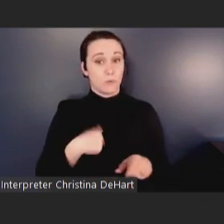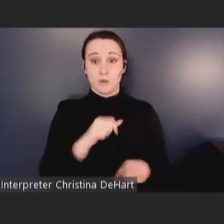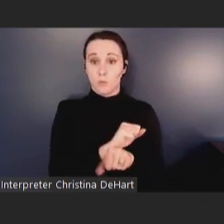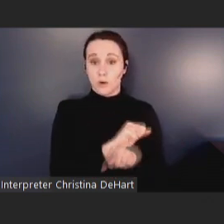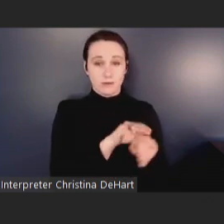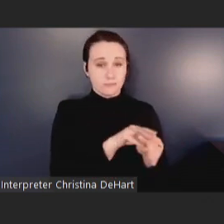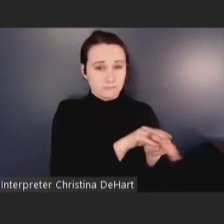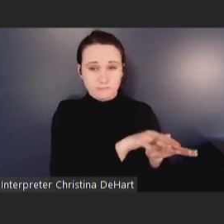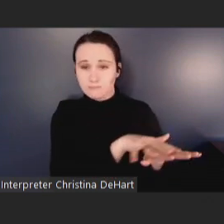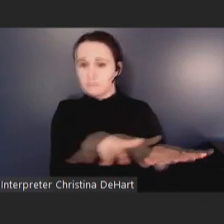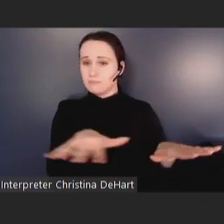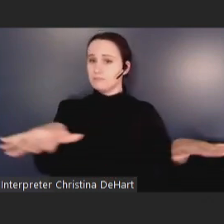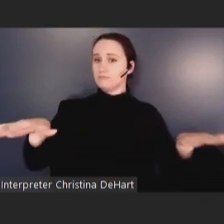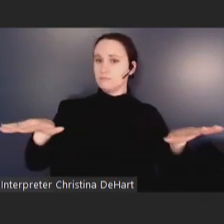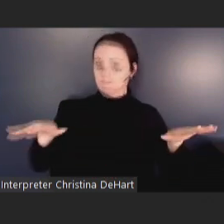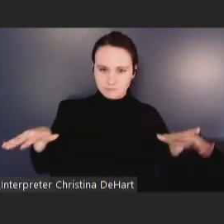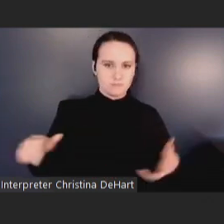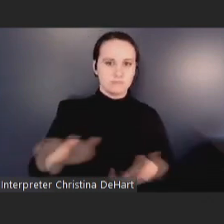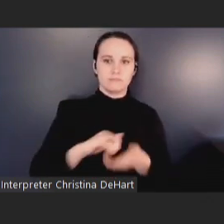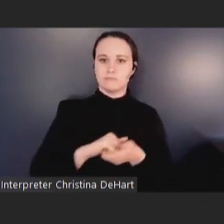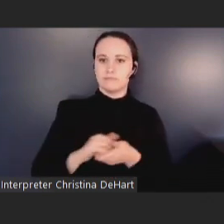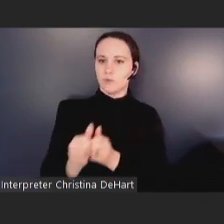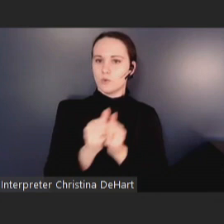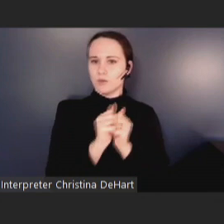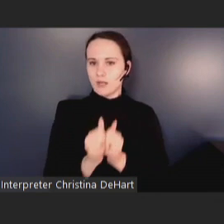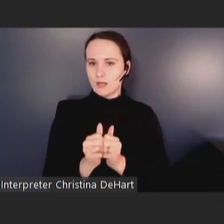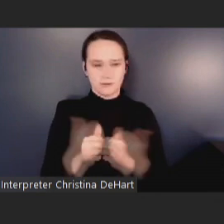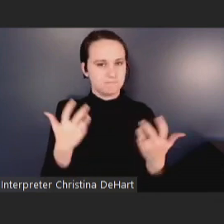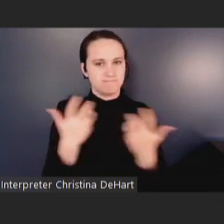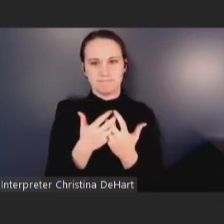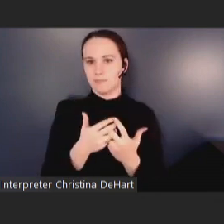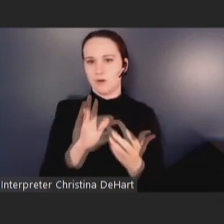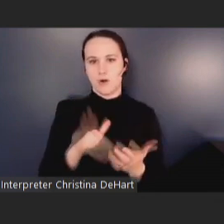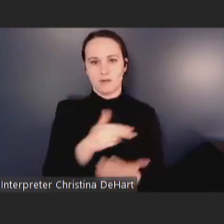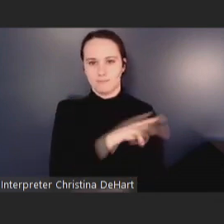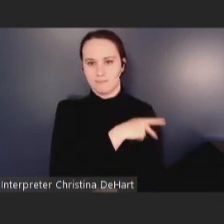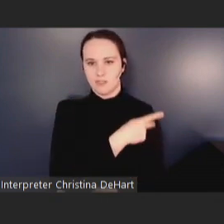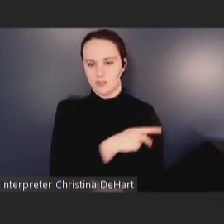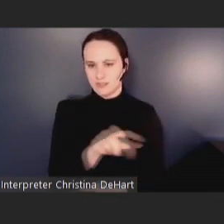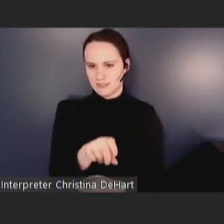working together to meet the needs of these patients. And so, anything we can all do